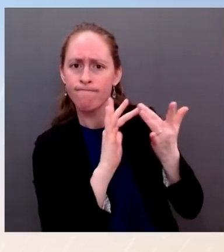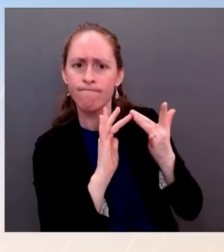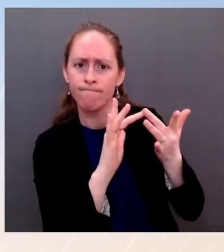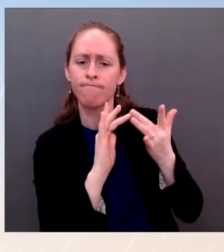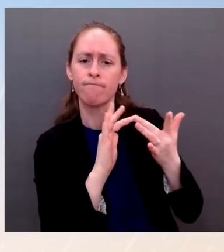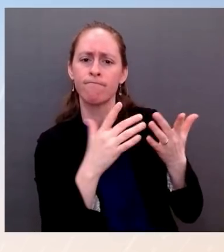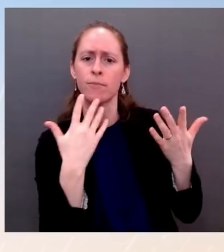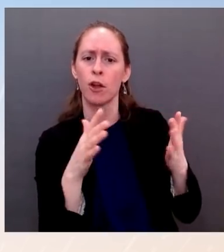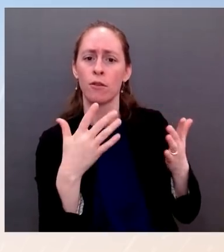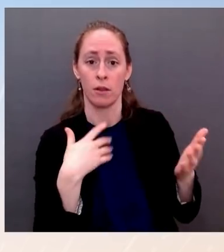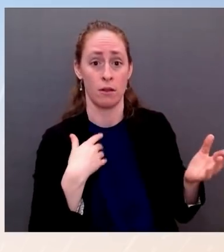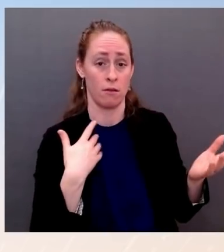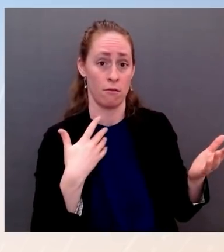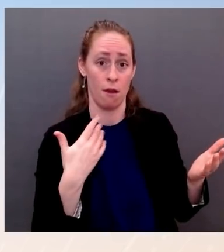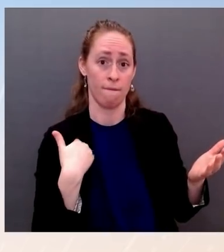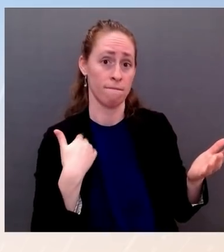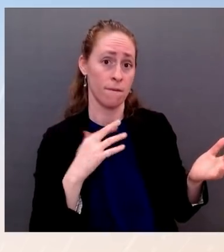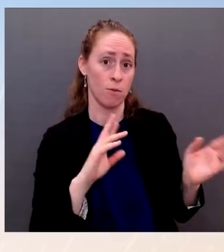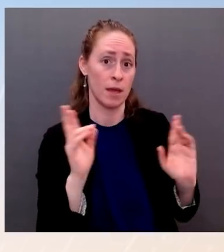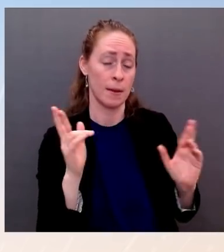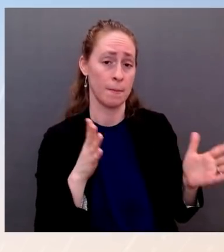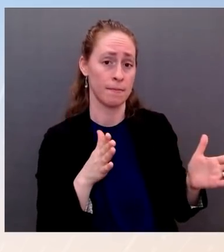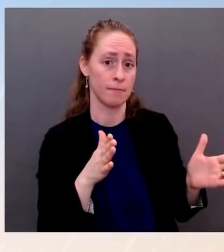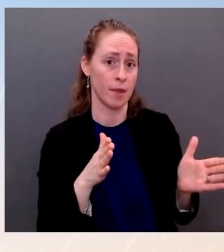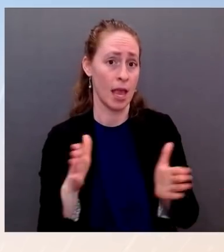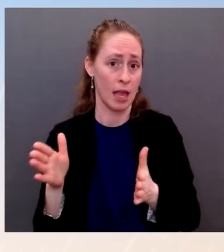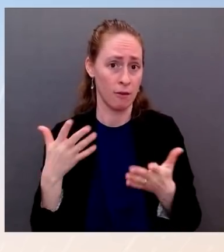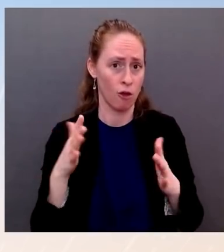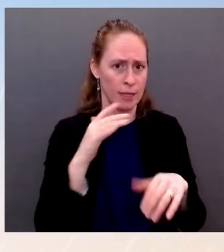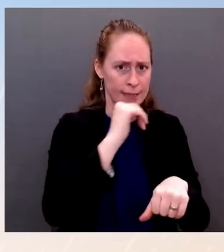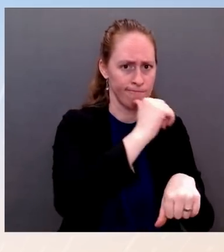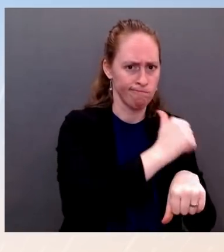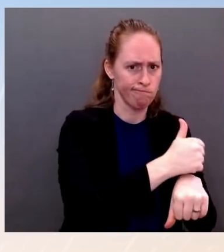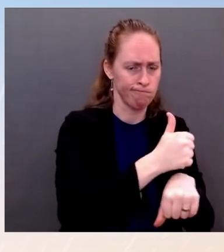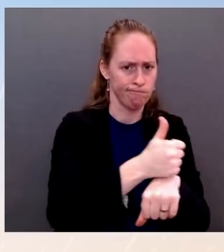We have continued to make that clear to Russia in close coordination with our European allies and partners.